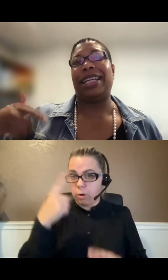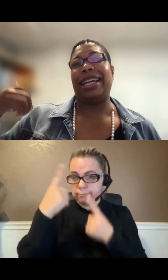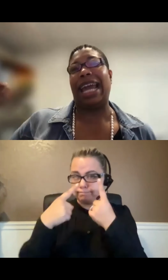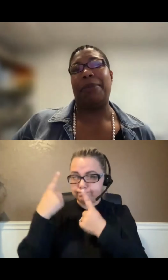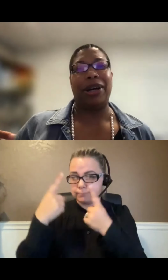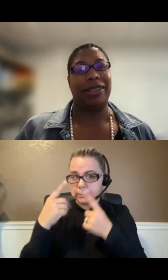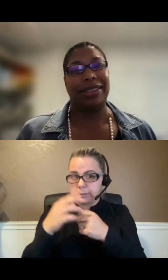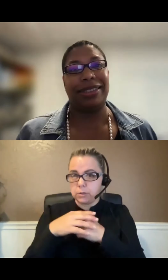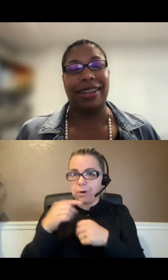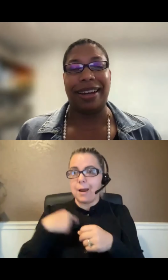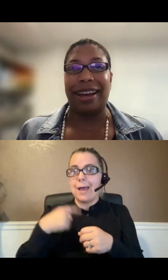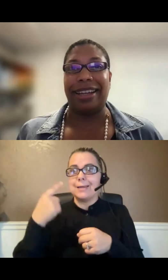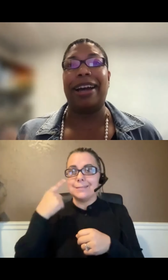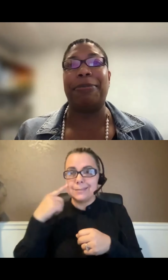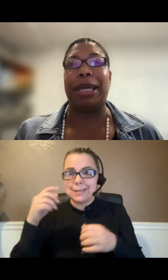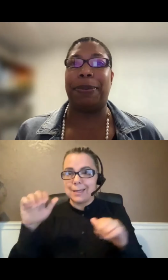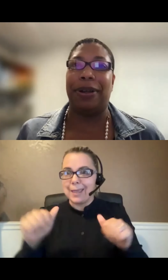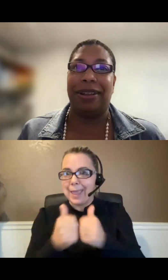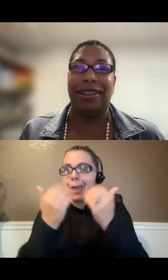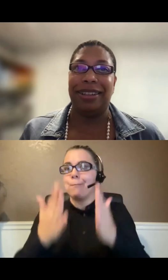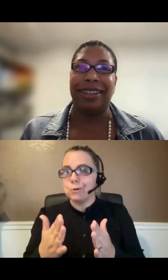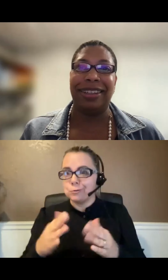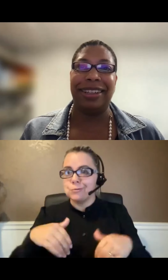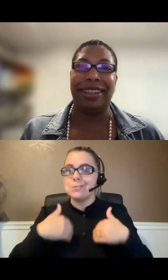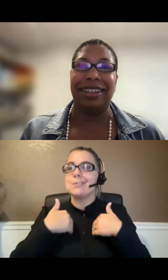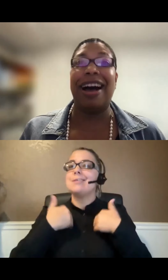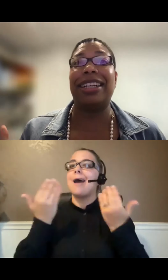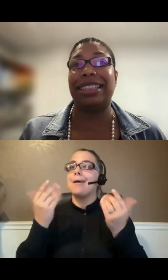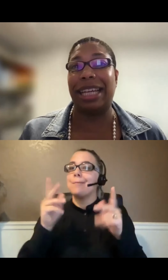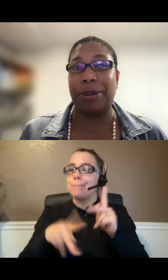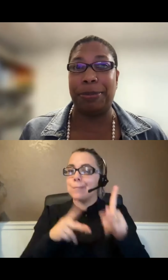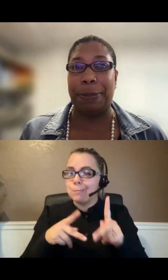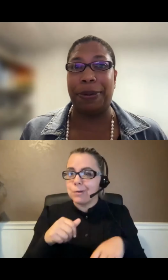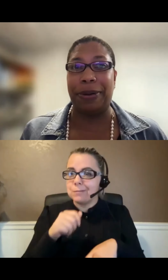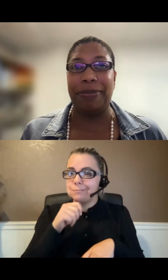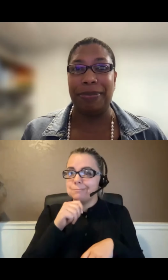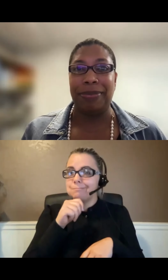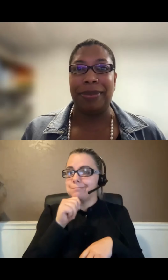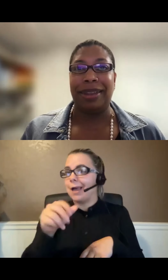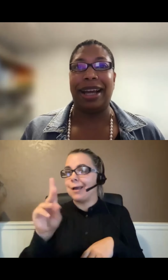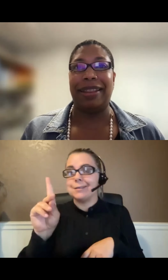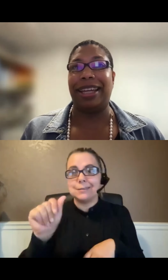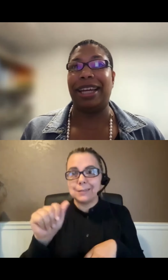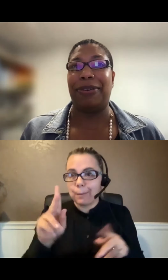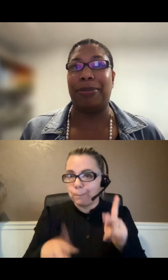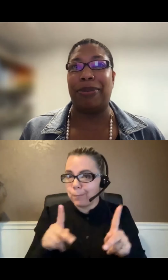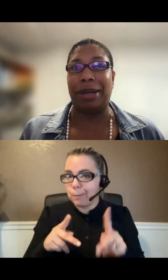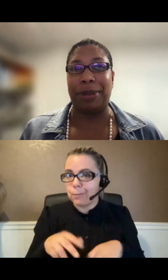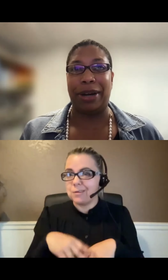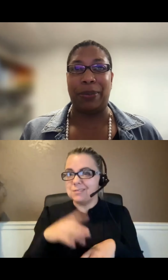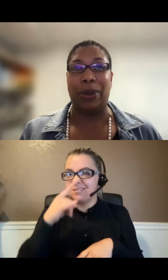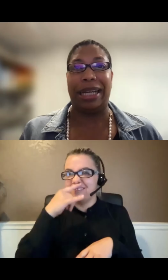I'm seeing gamers, young people, nondisabled people, the kid from ready player one,